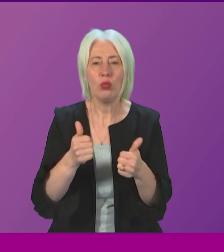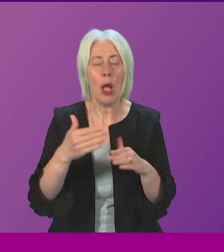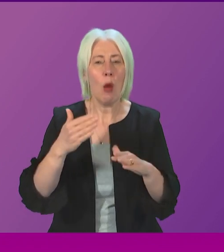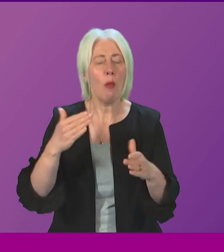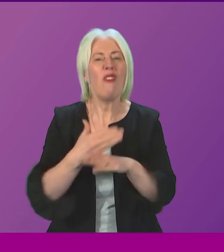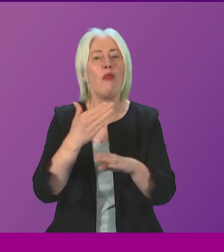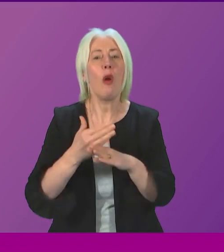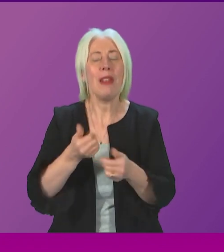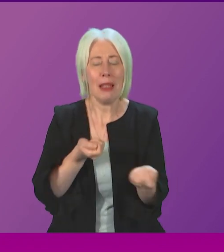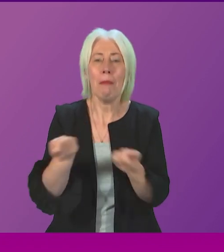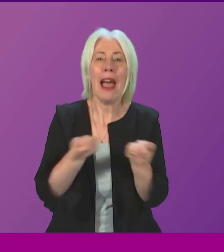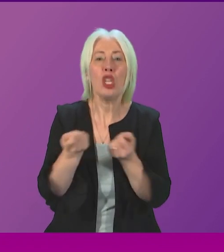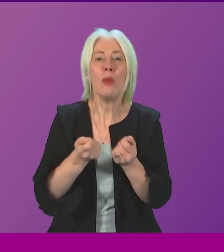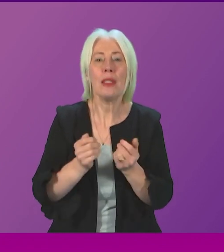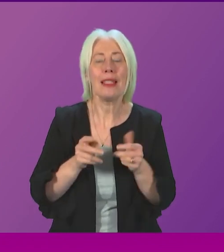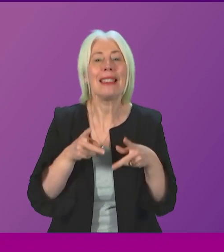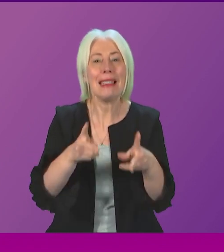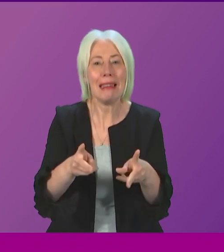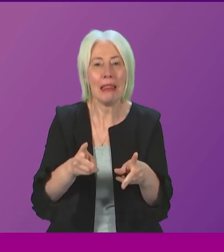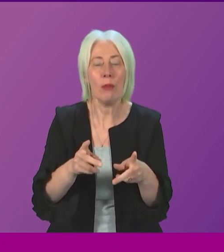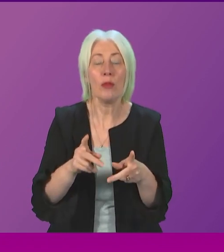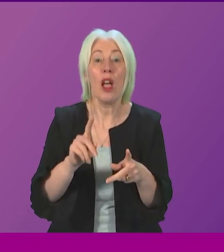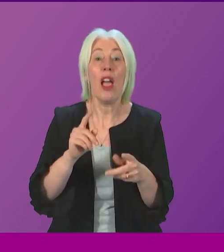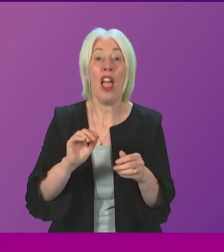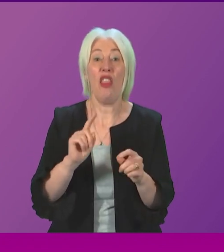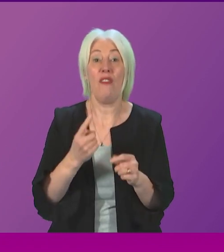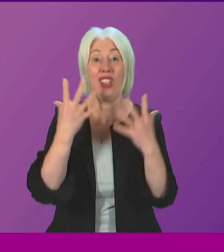during the first decade of Police Scotland’s existence”